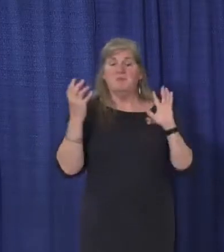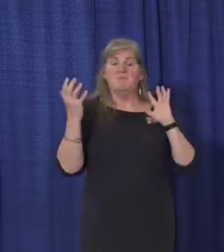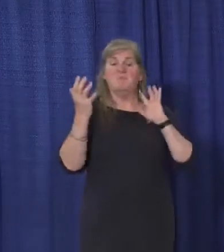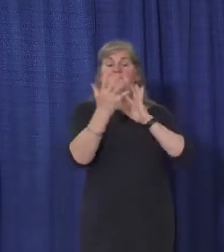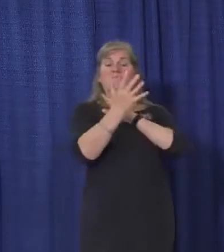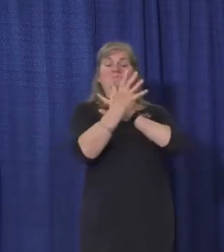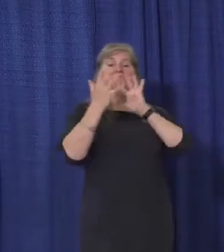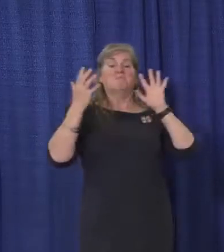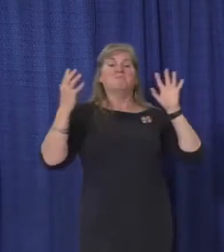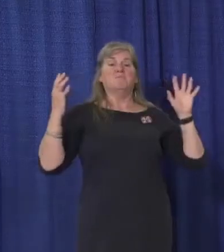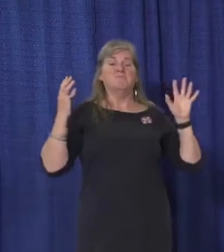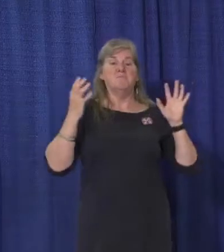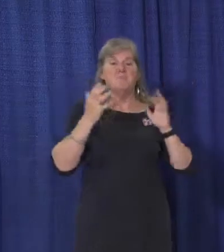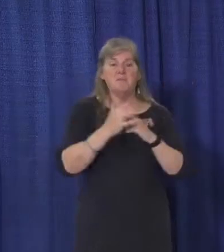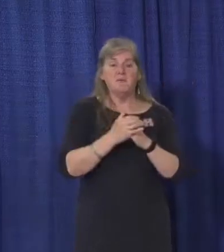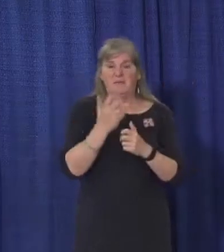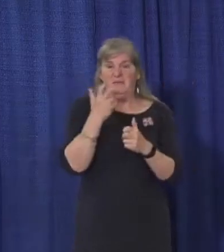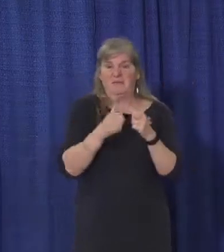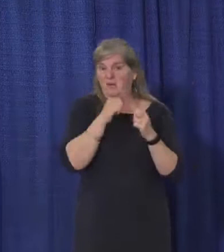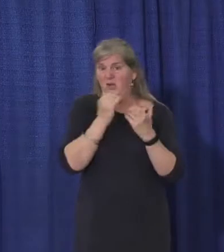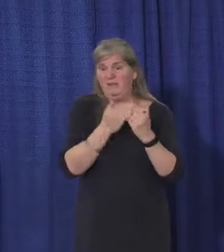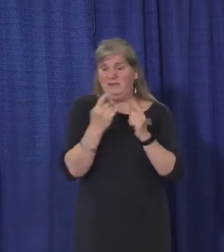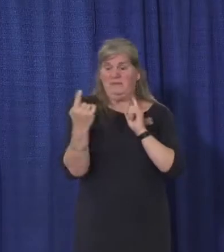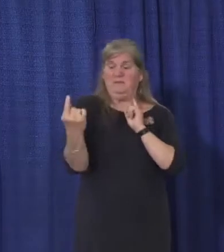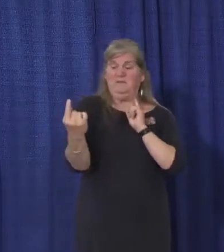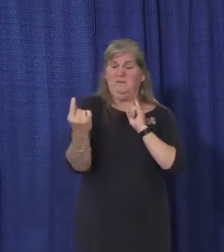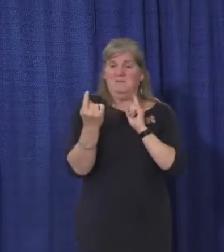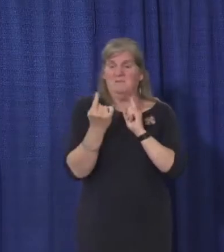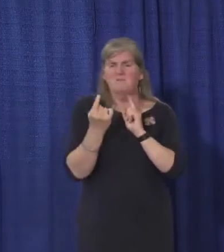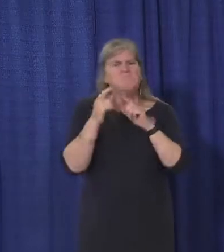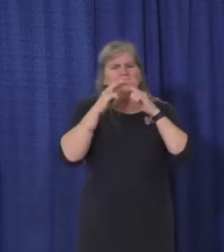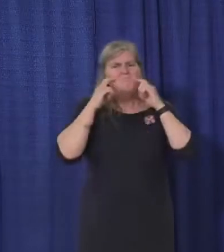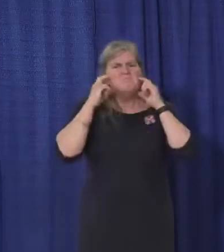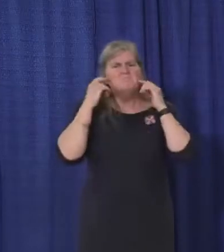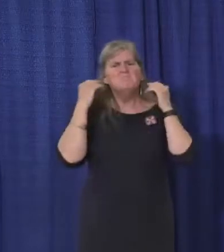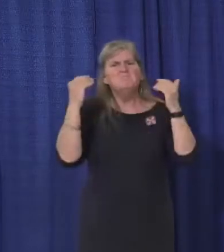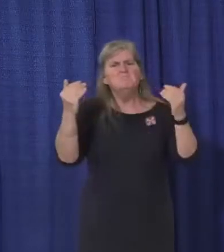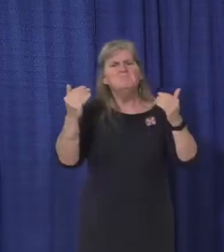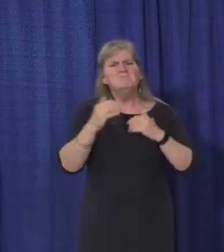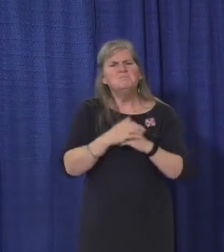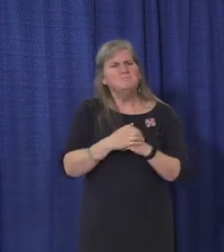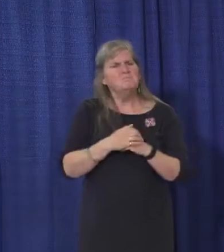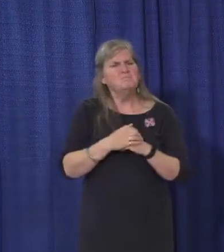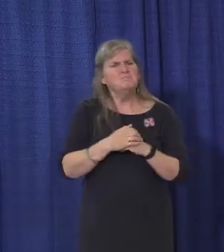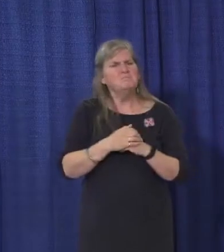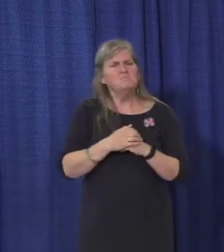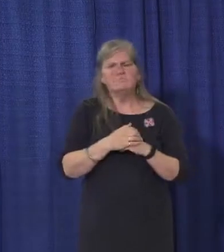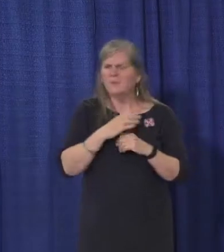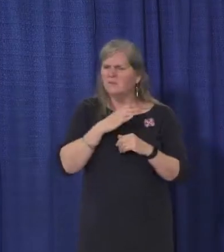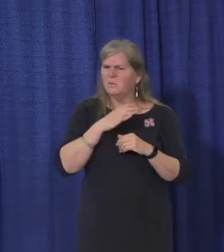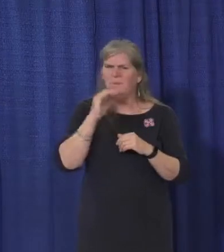crowding or there -- it might be more difficult to maintain your distance consider wearing a